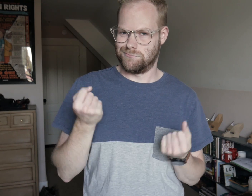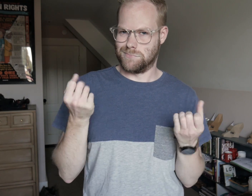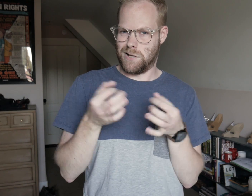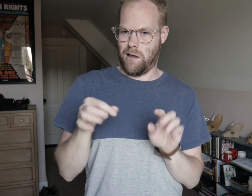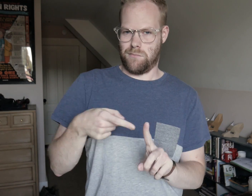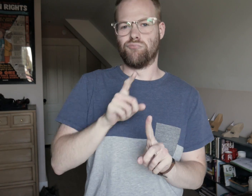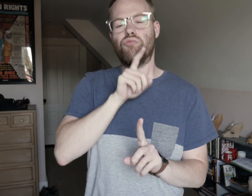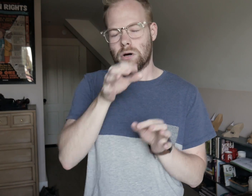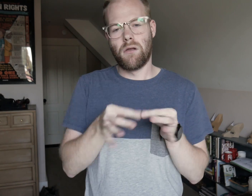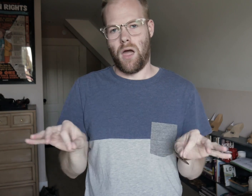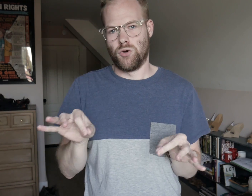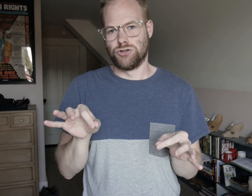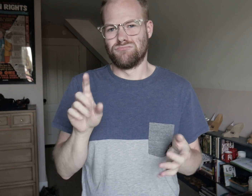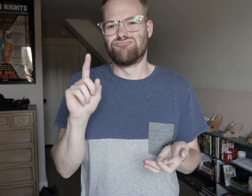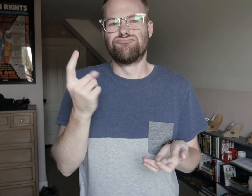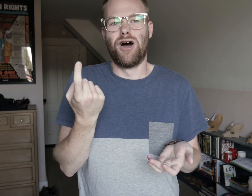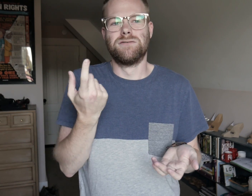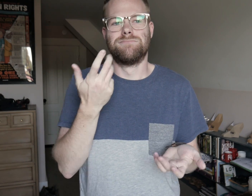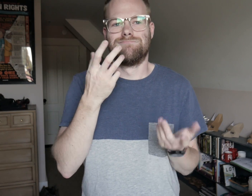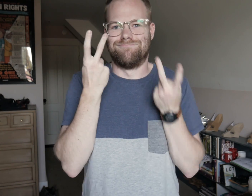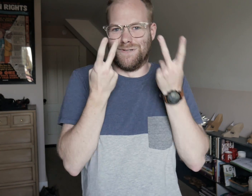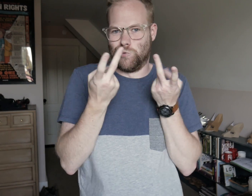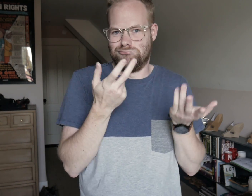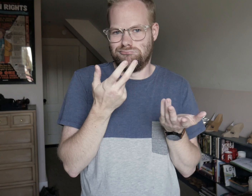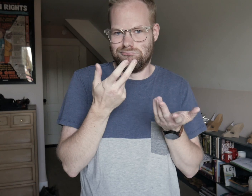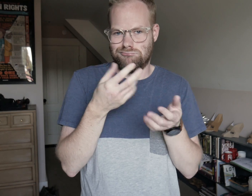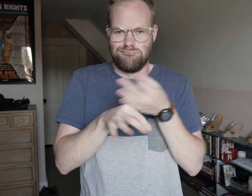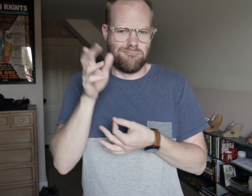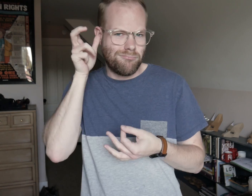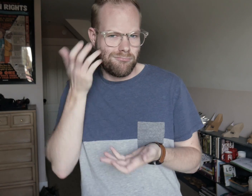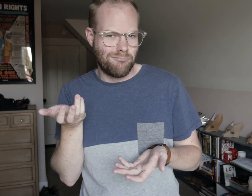They are real languages, just visual rather than auditory.